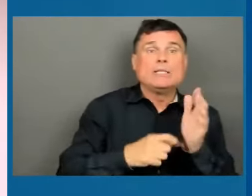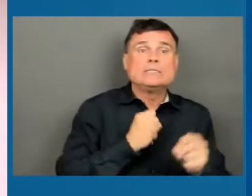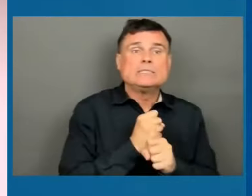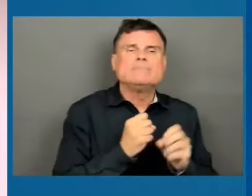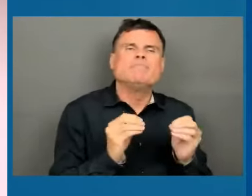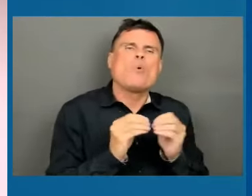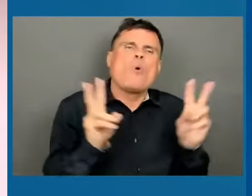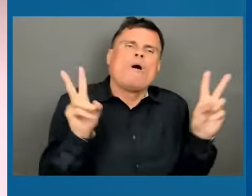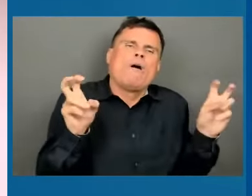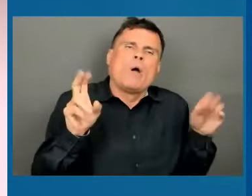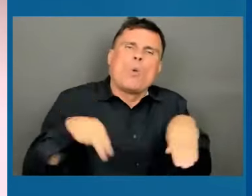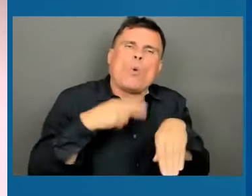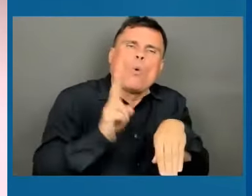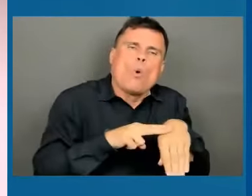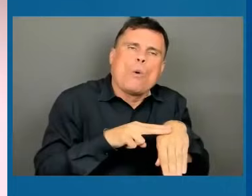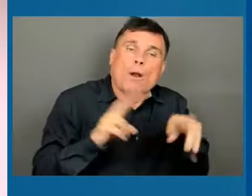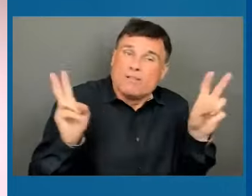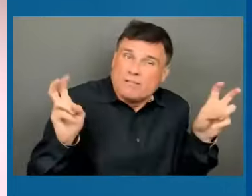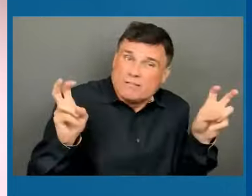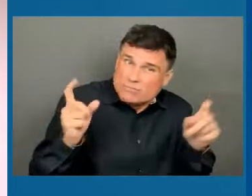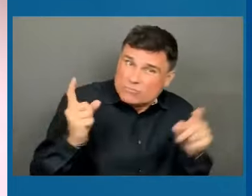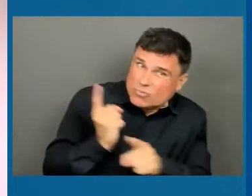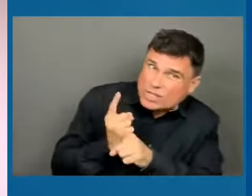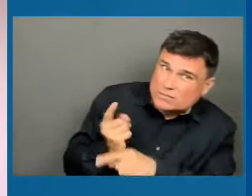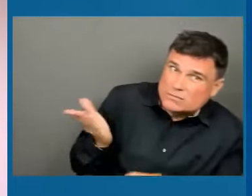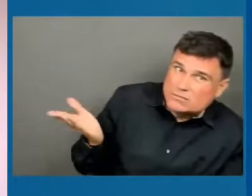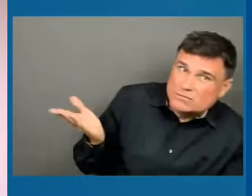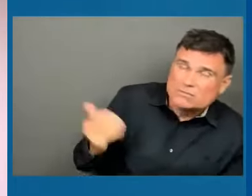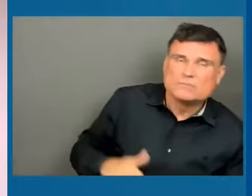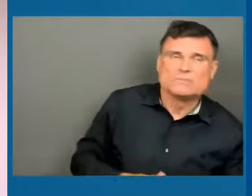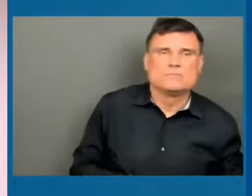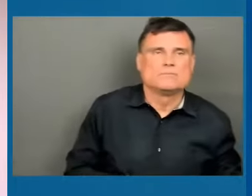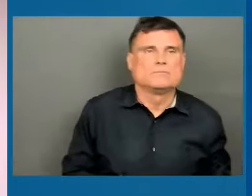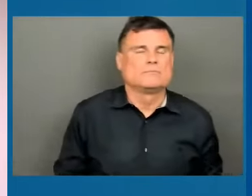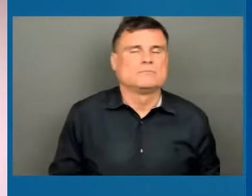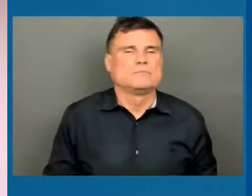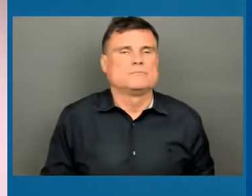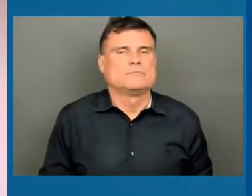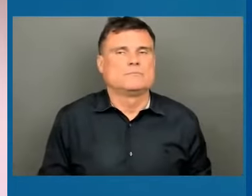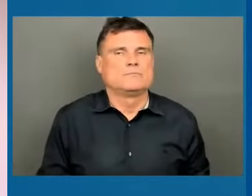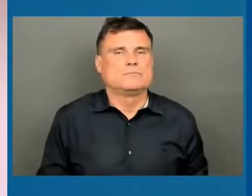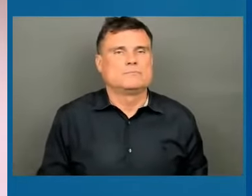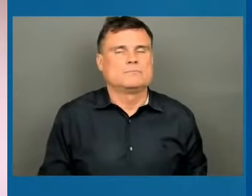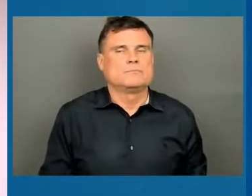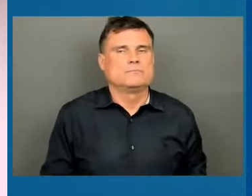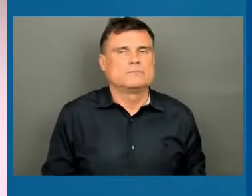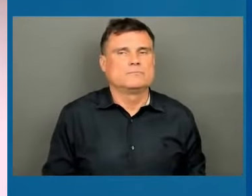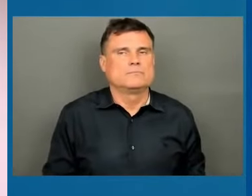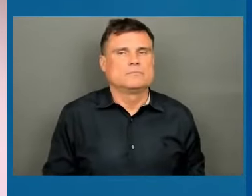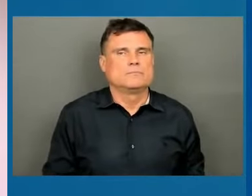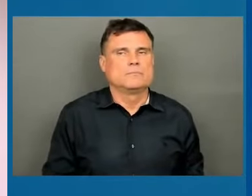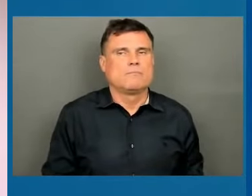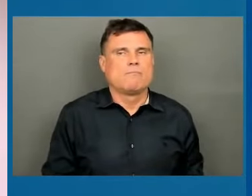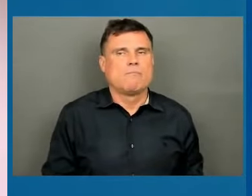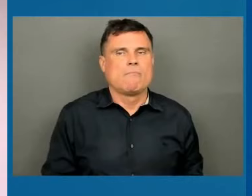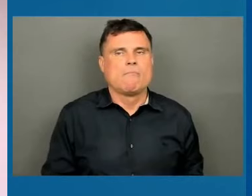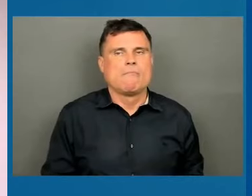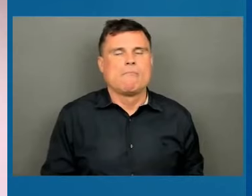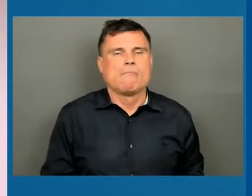will we're seeing? In terms of the seasonal apple, this is the season where